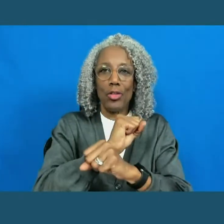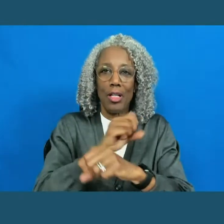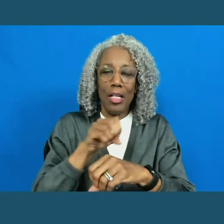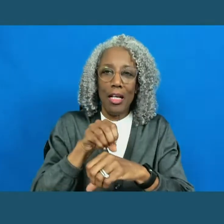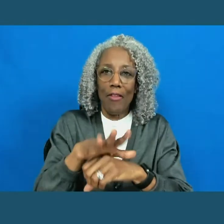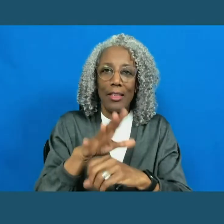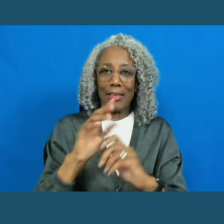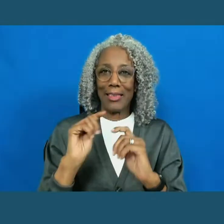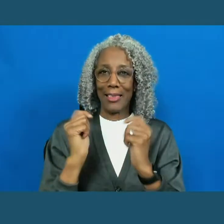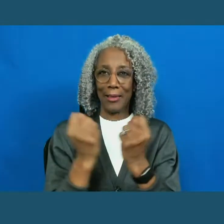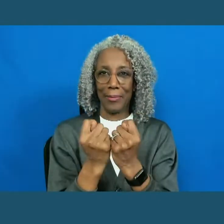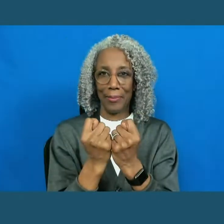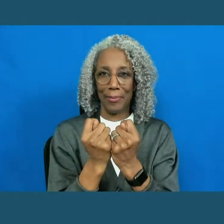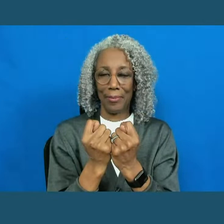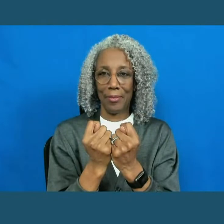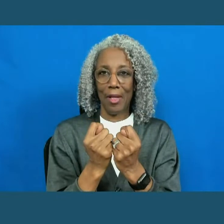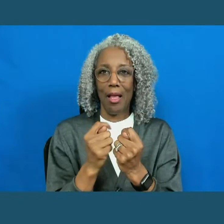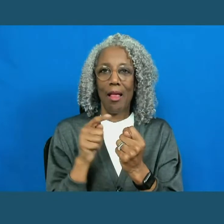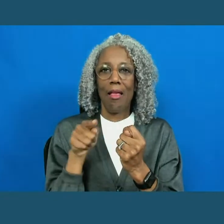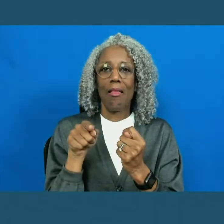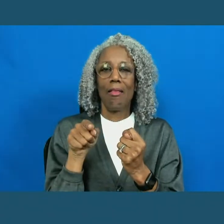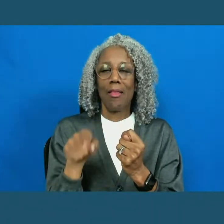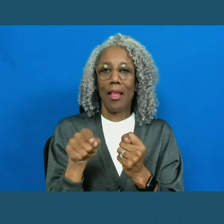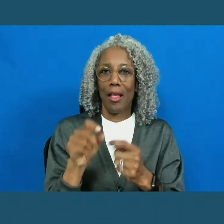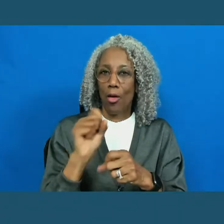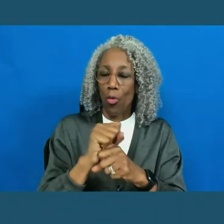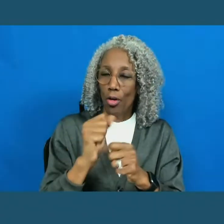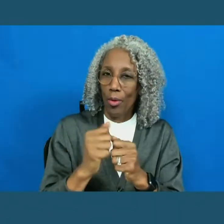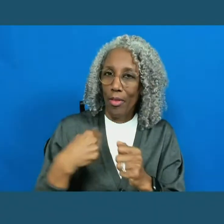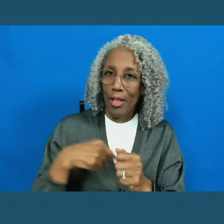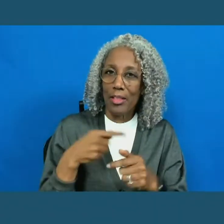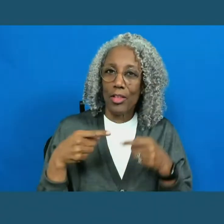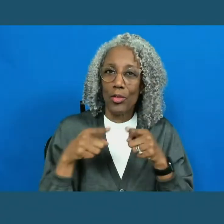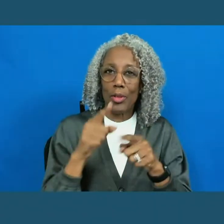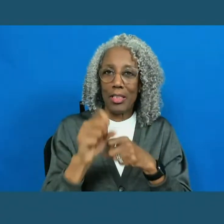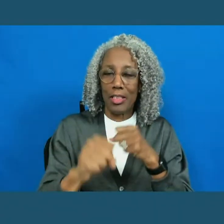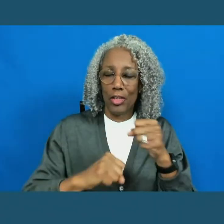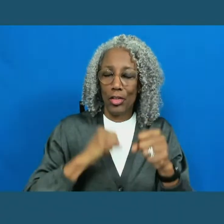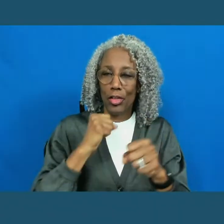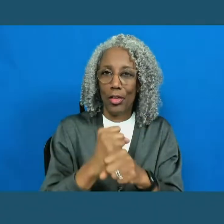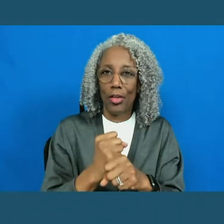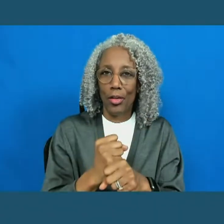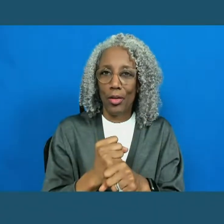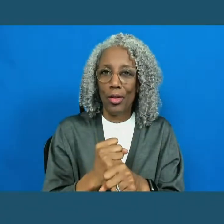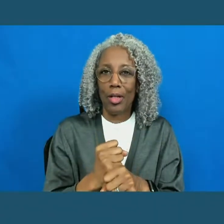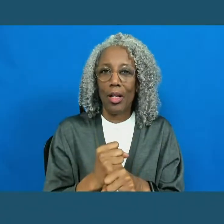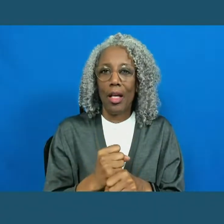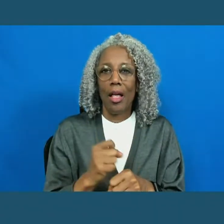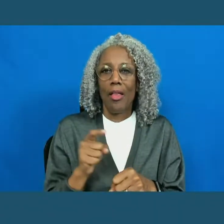will, um, create a safety and security advisory teen that will